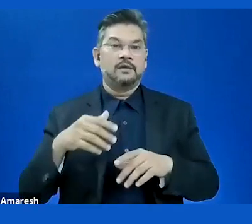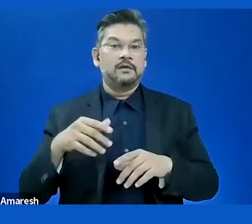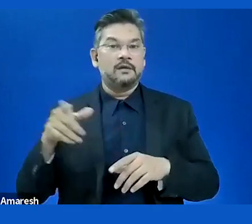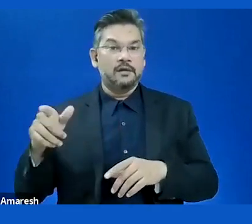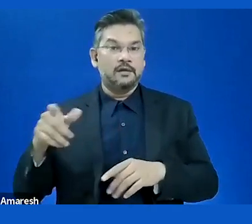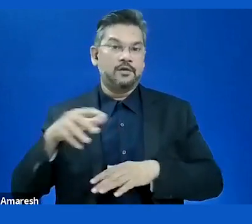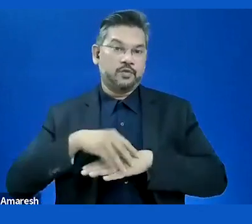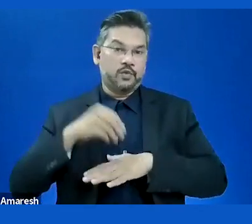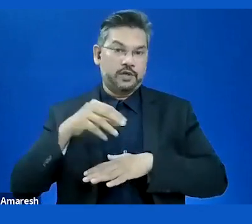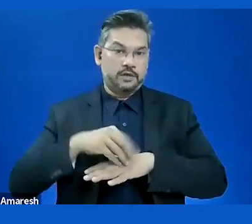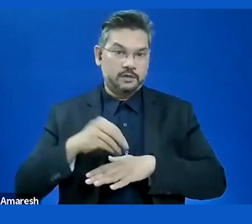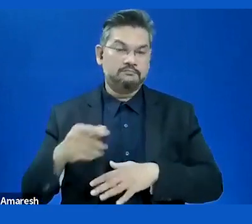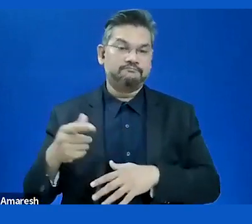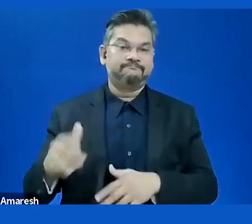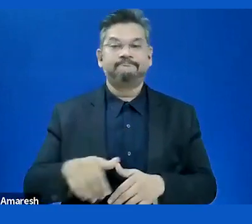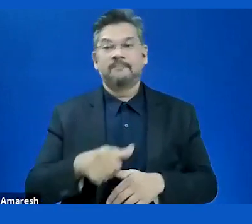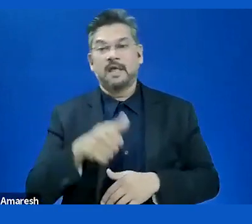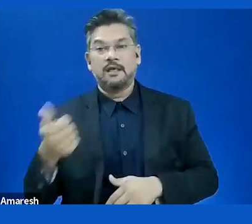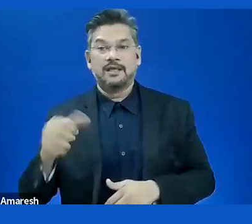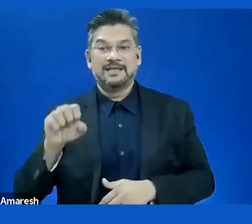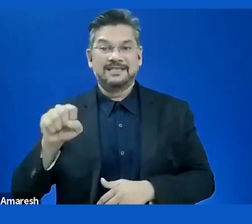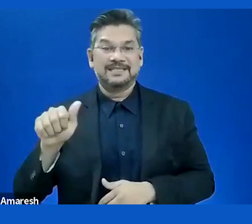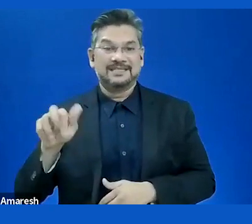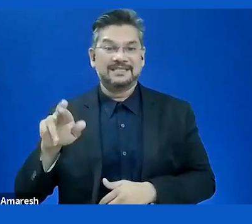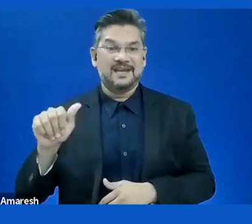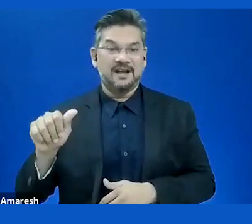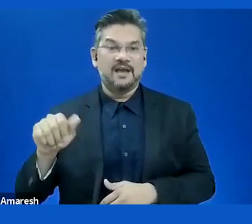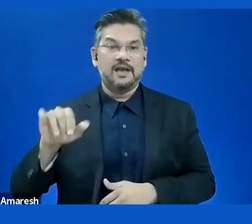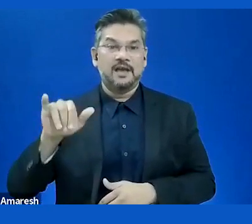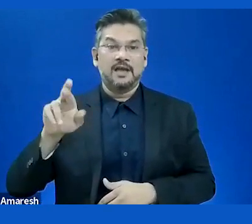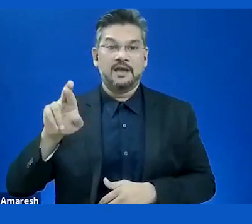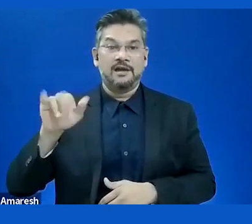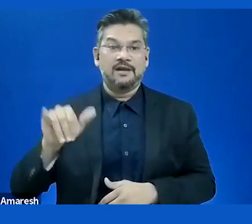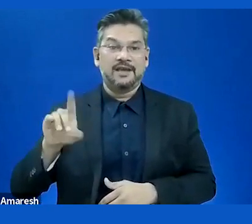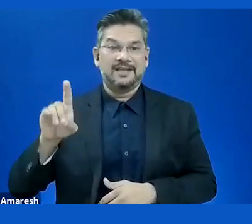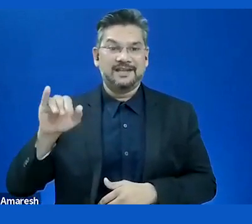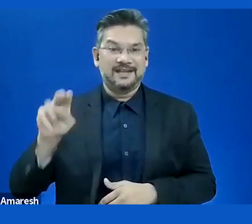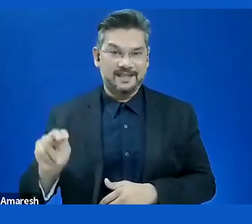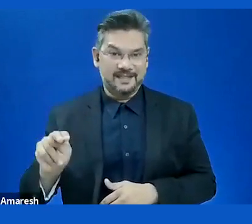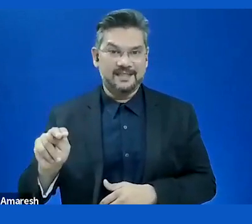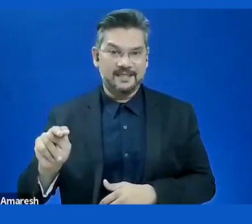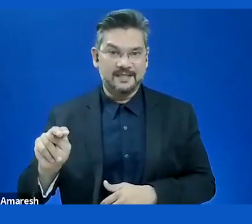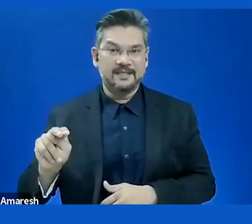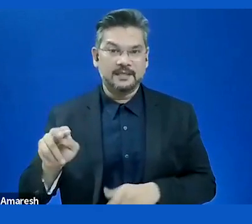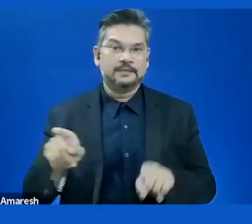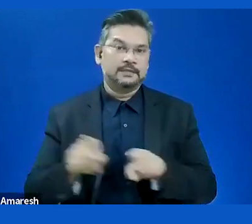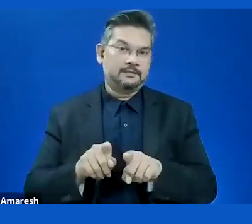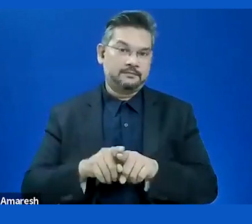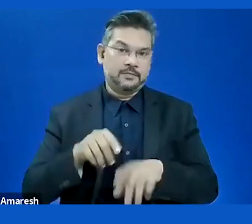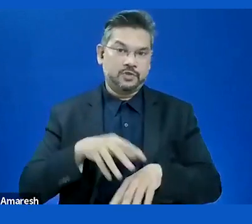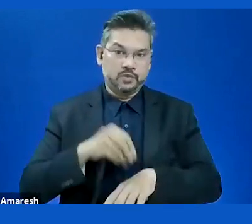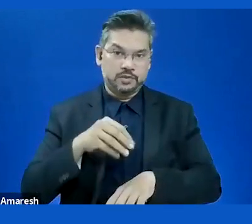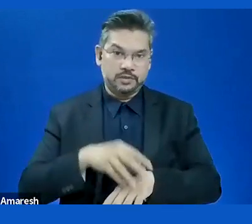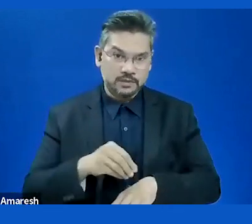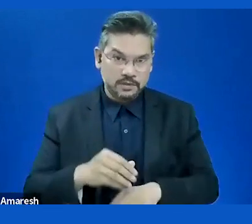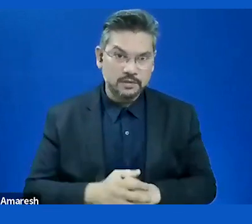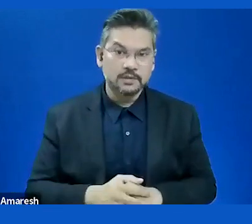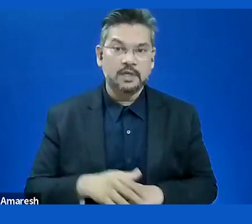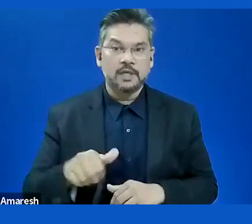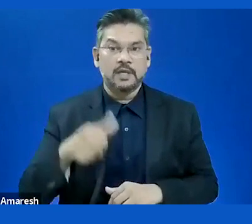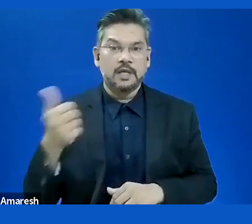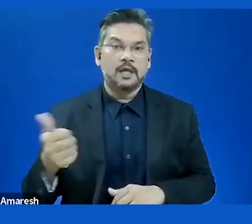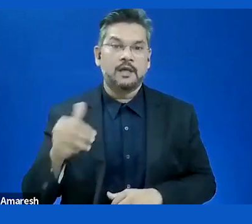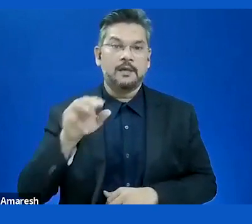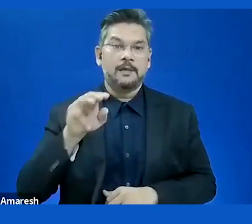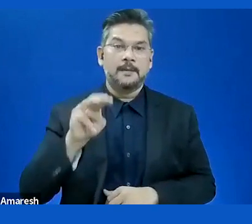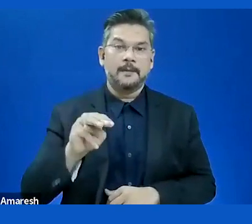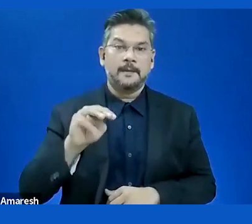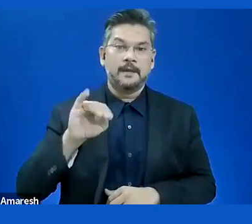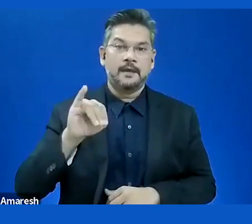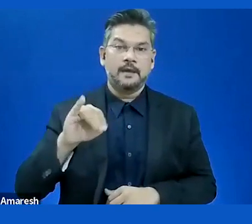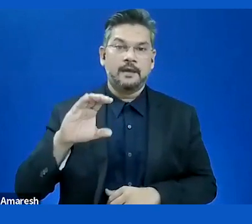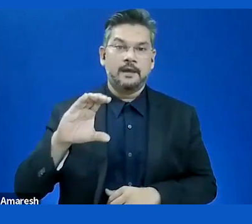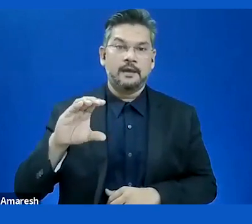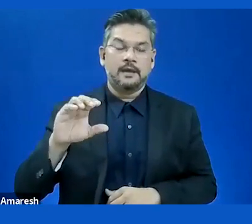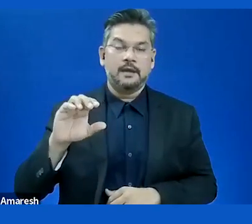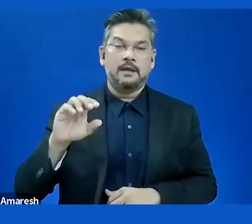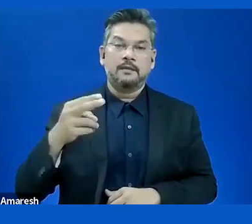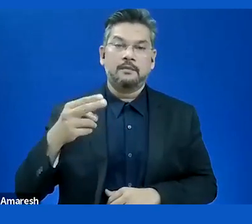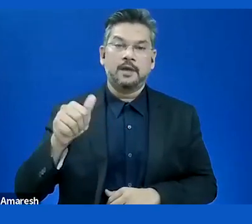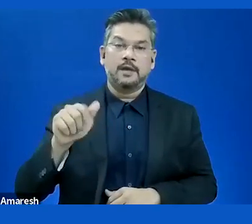for dyslexia. And we have online Michael Düren the senior expert in user testing in Pfennigparade in